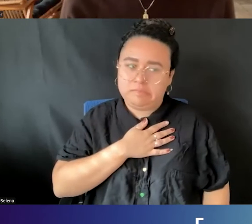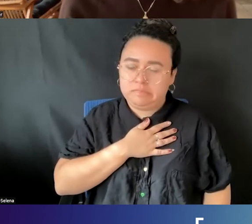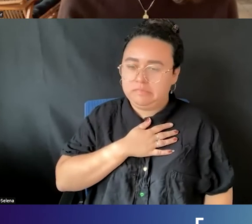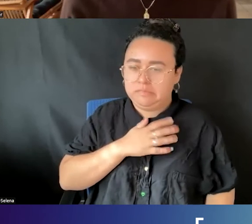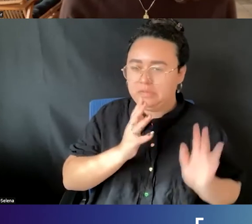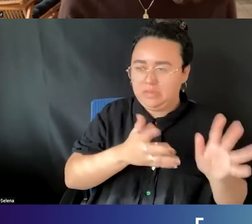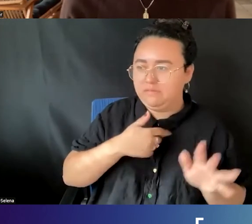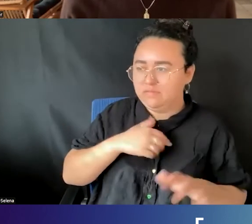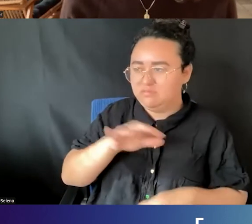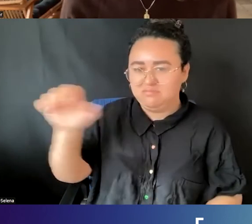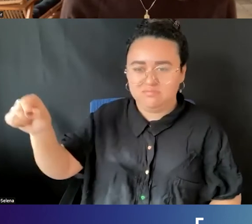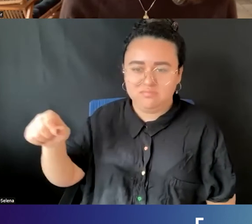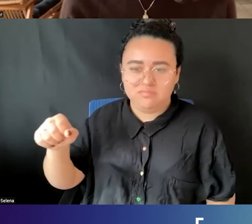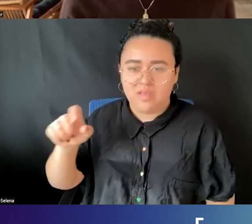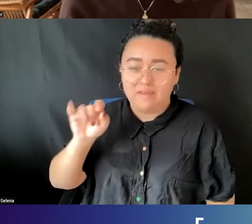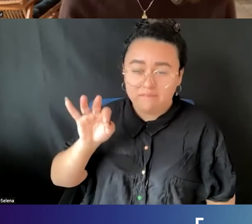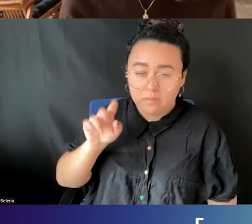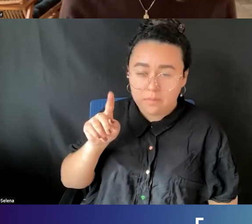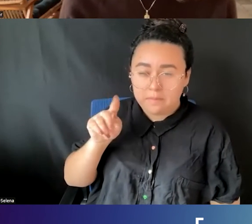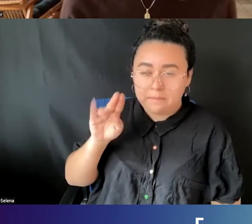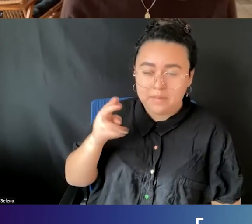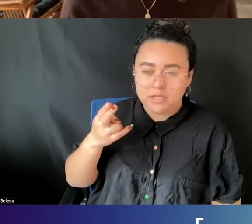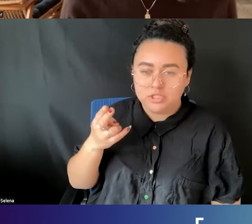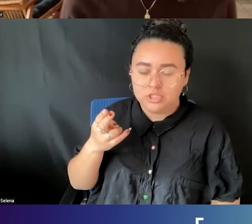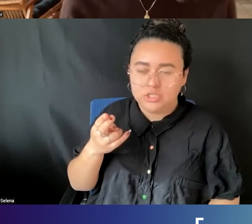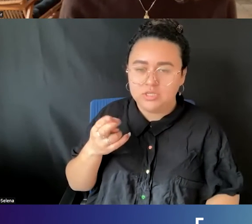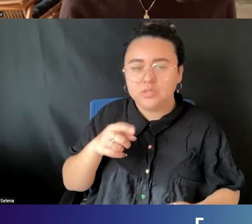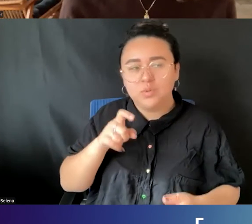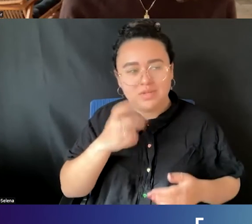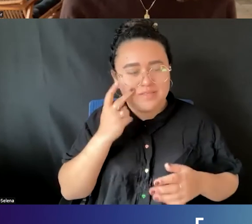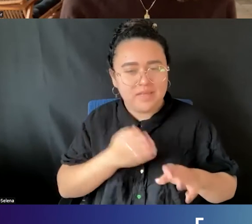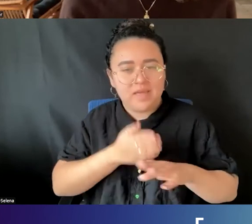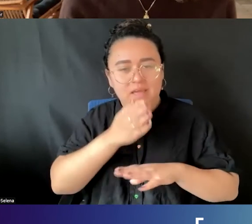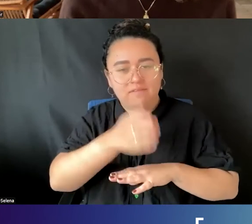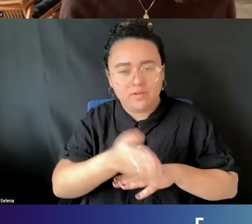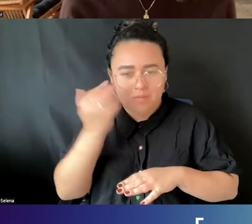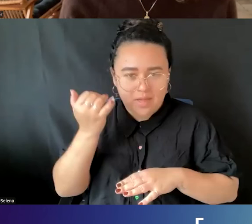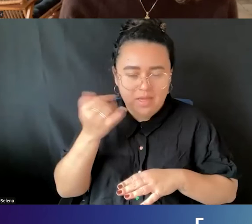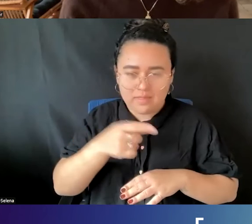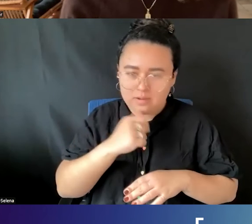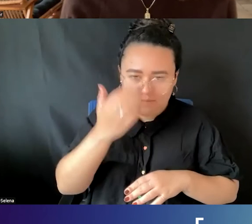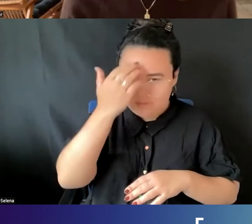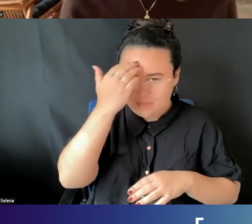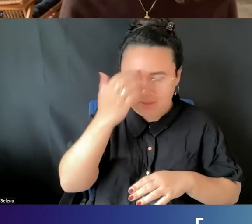when presented as a catch. And so, you know, and because it's unfamiliar, right. It's there's no of that.